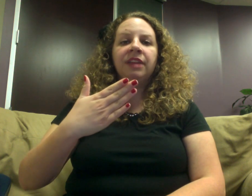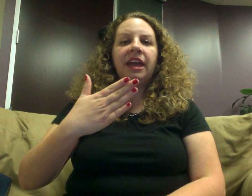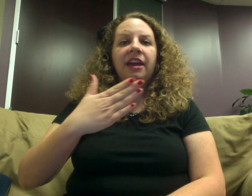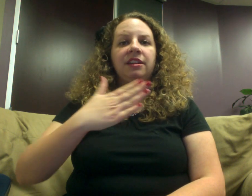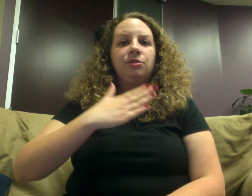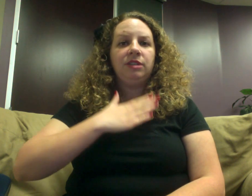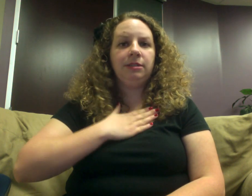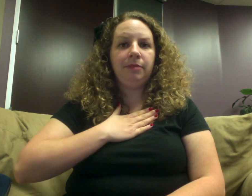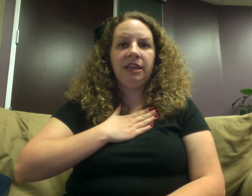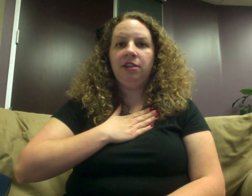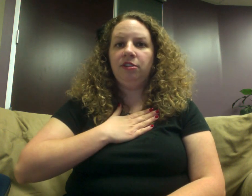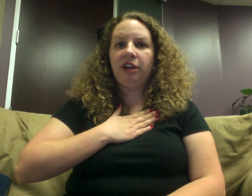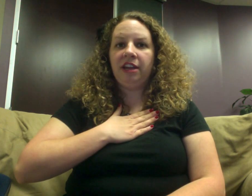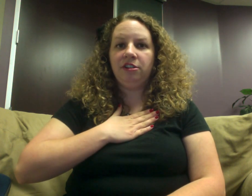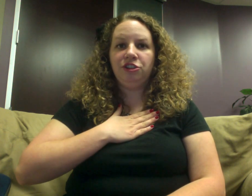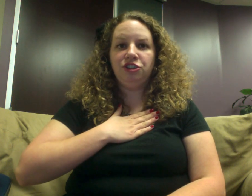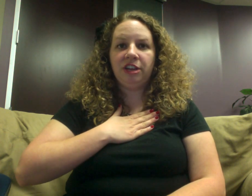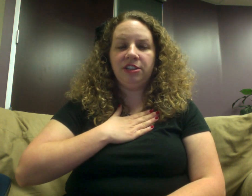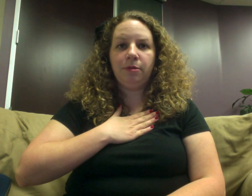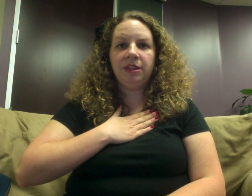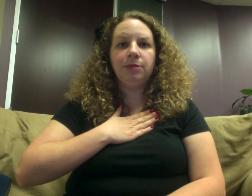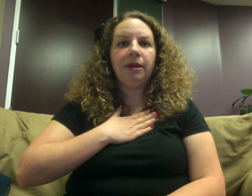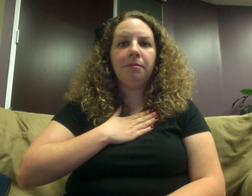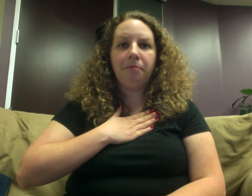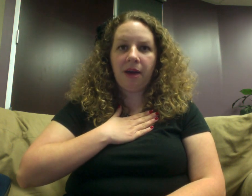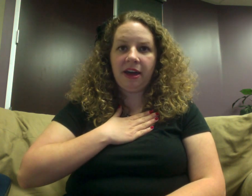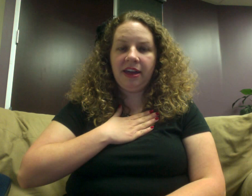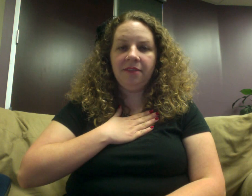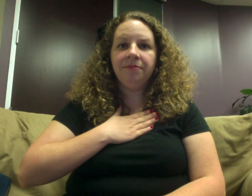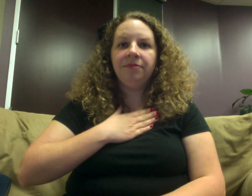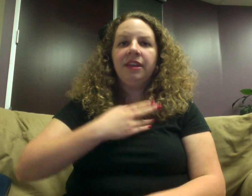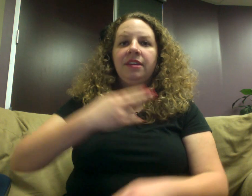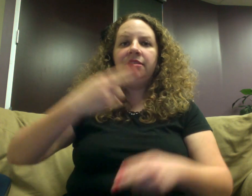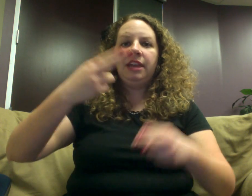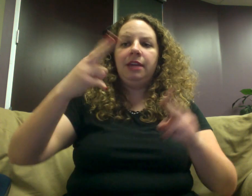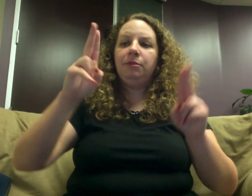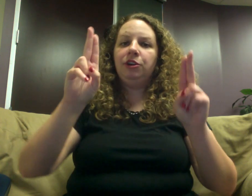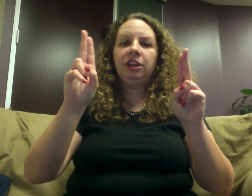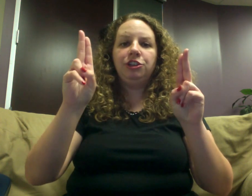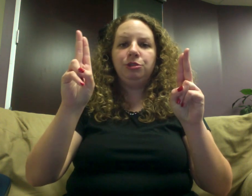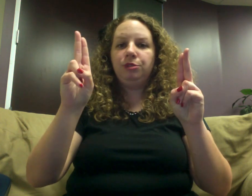and it's going to be your hand on your chest open this way. MY NAME you're going to do